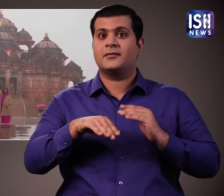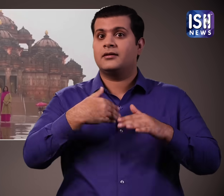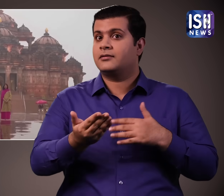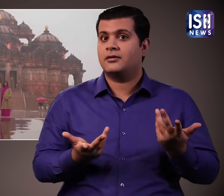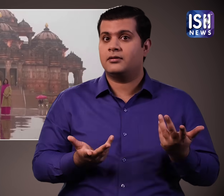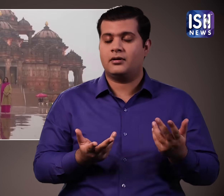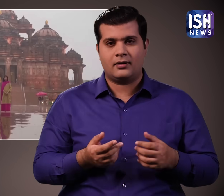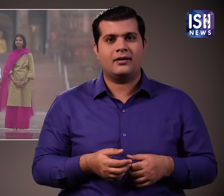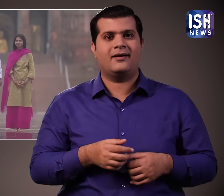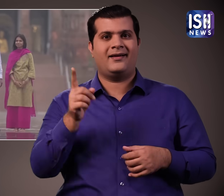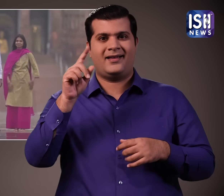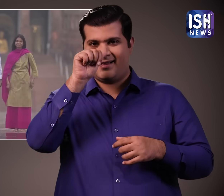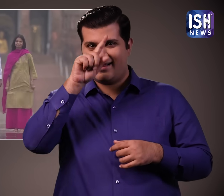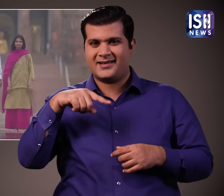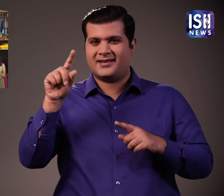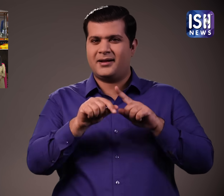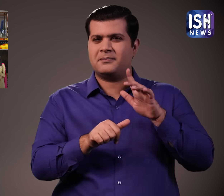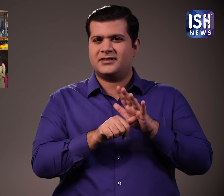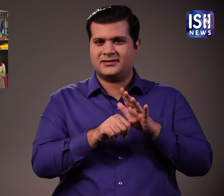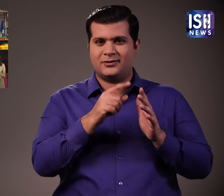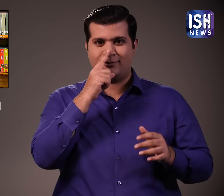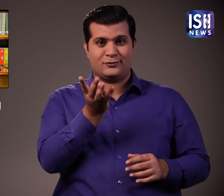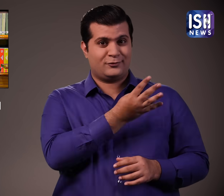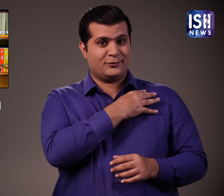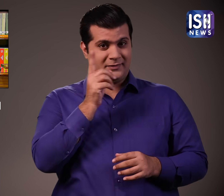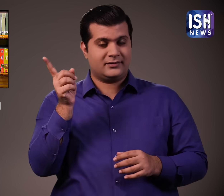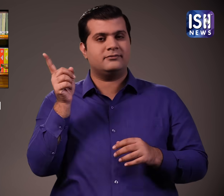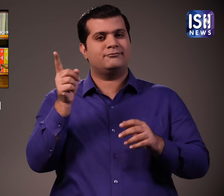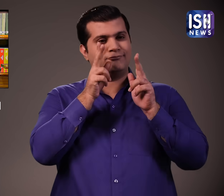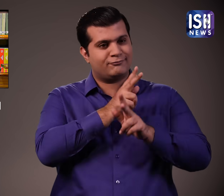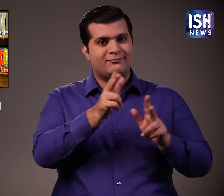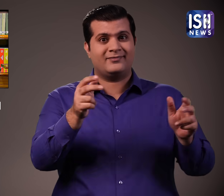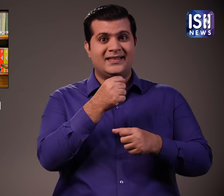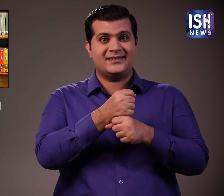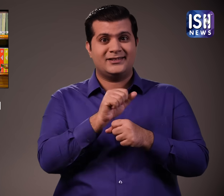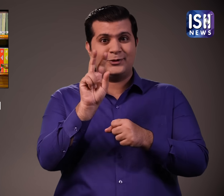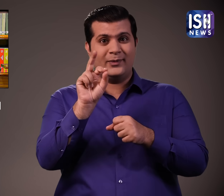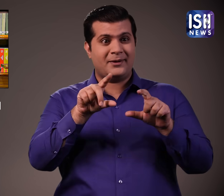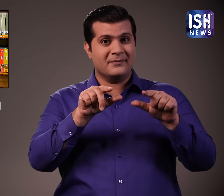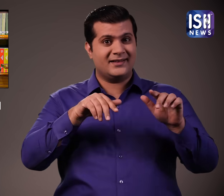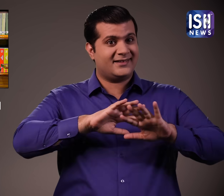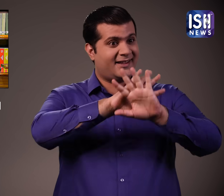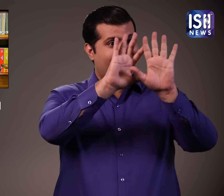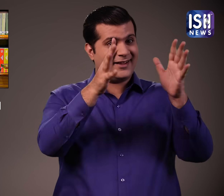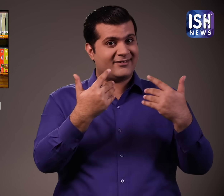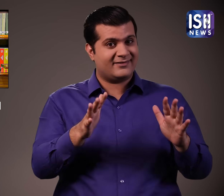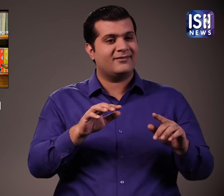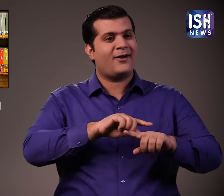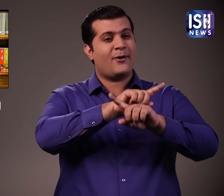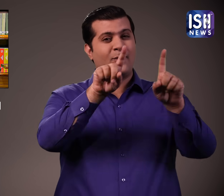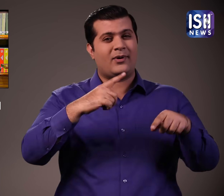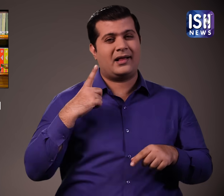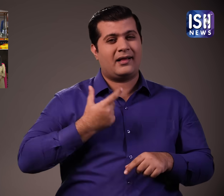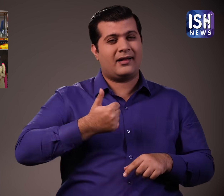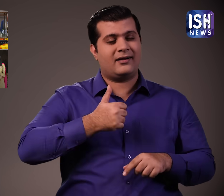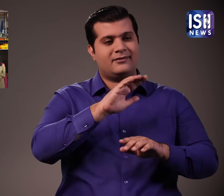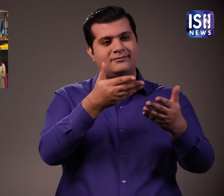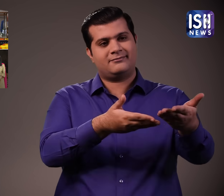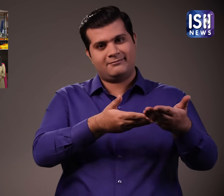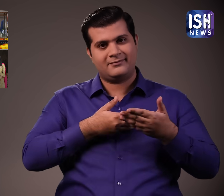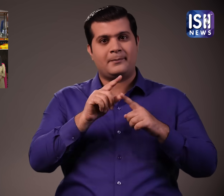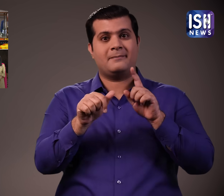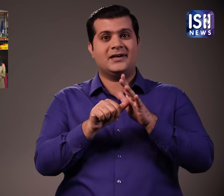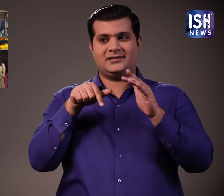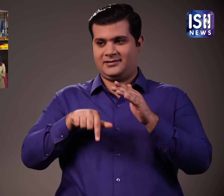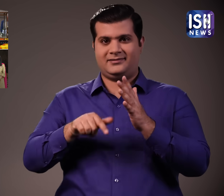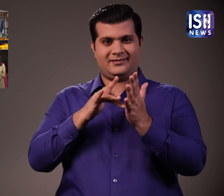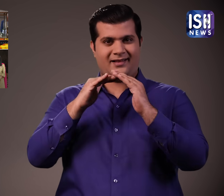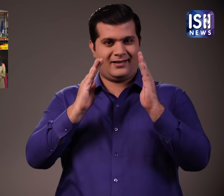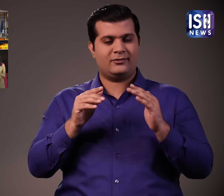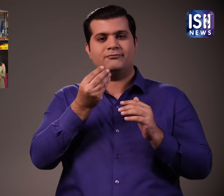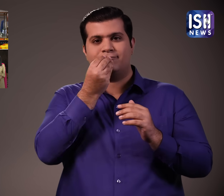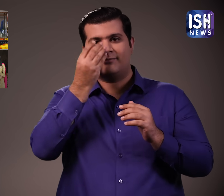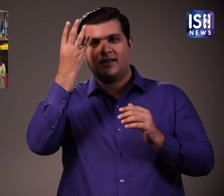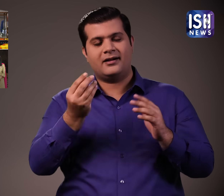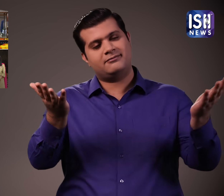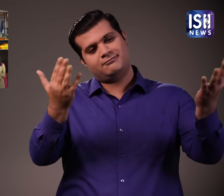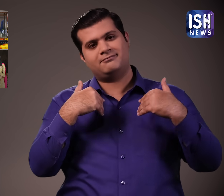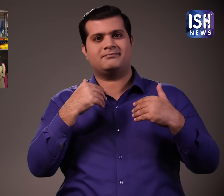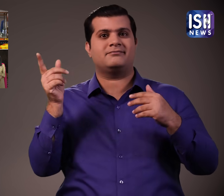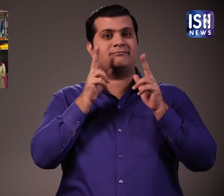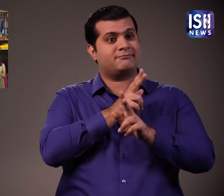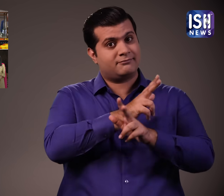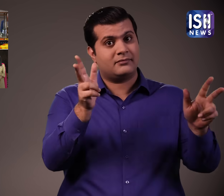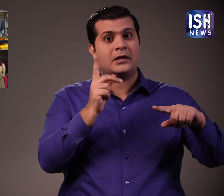As the President of India Draupadi Murmu hosted a G20 dinner for world leaders and dignitaries at Rashtrapati Bhavan.